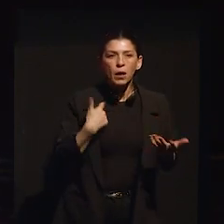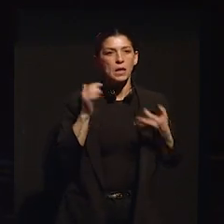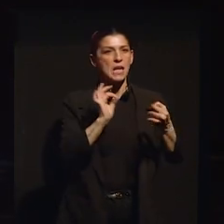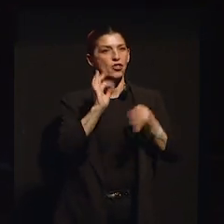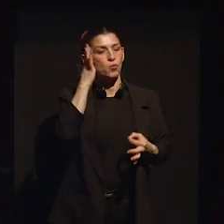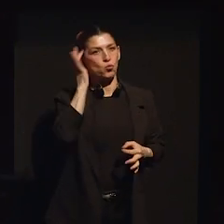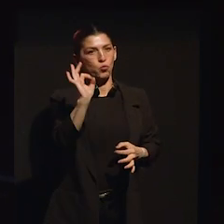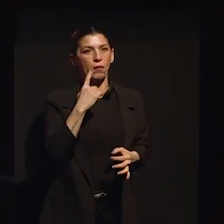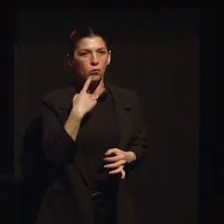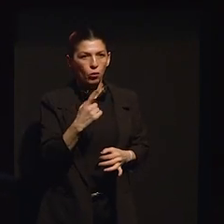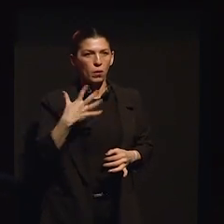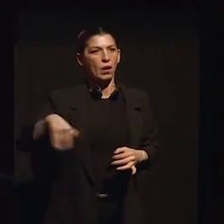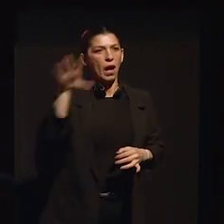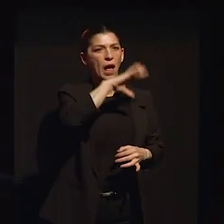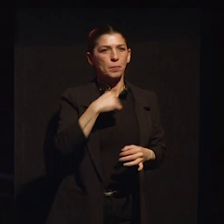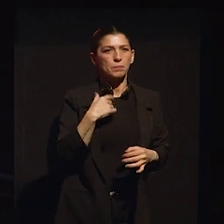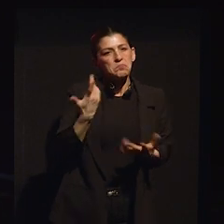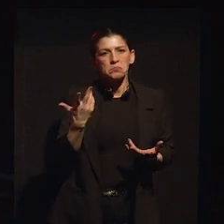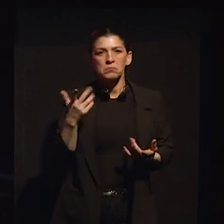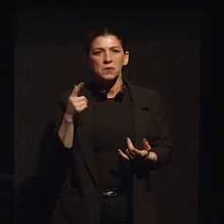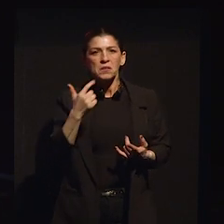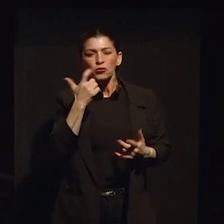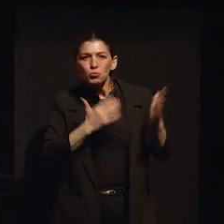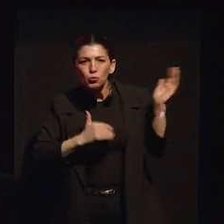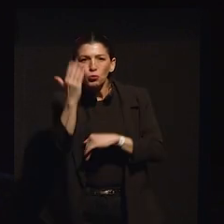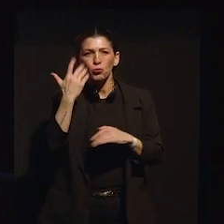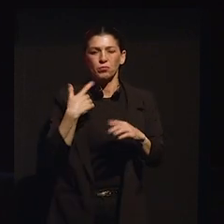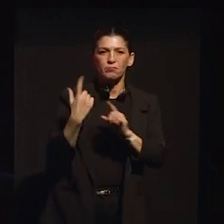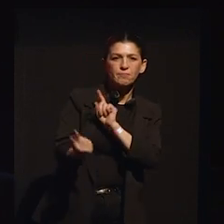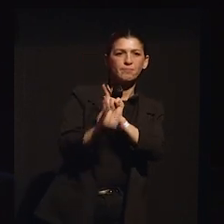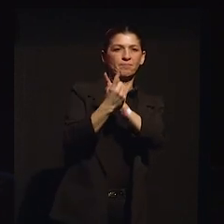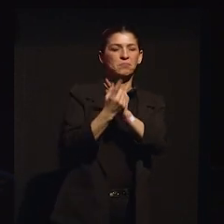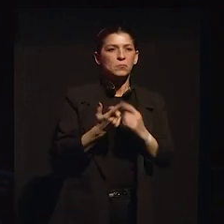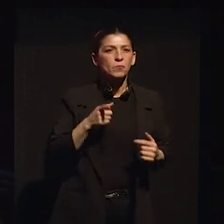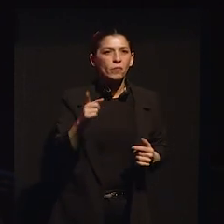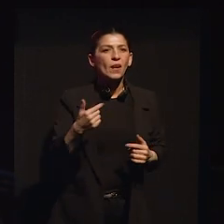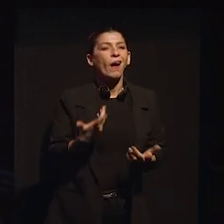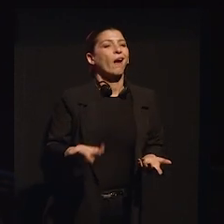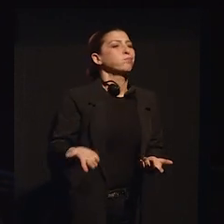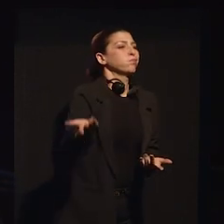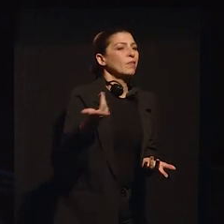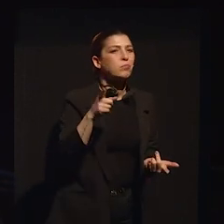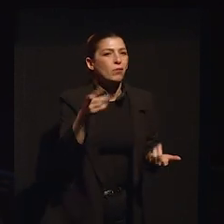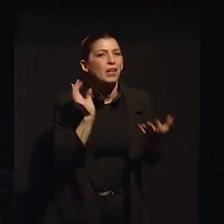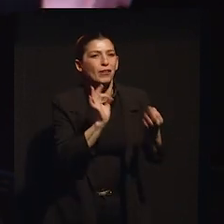They’d say, “she has a license.” But communication is not like that. When I say I’m a communication expert, an auntie on the street,